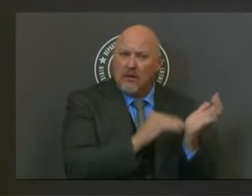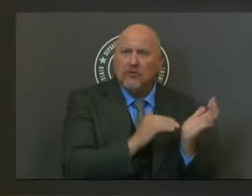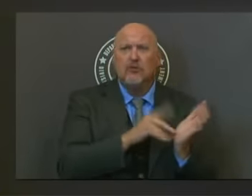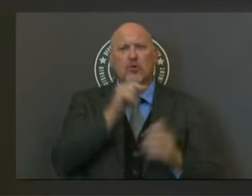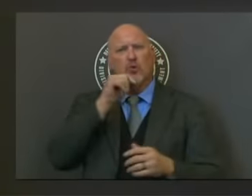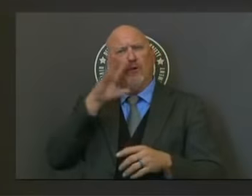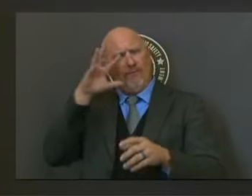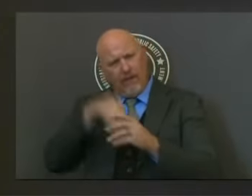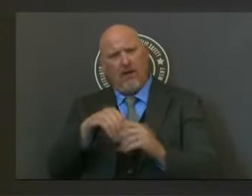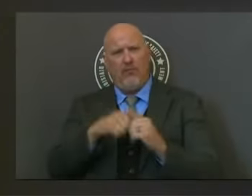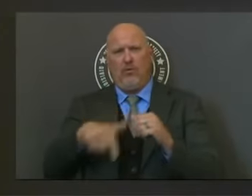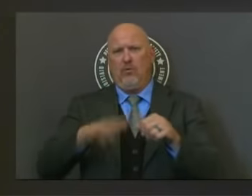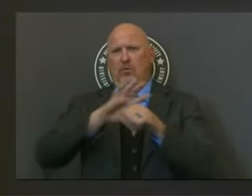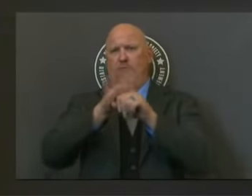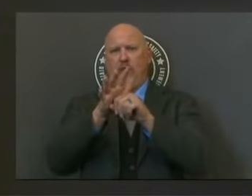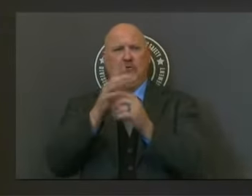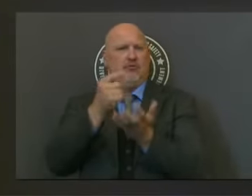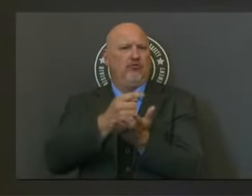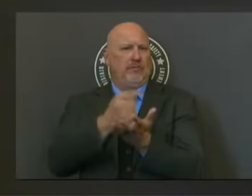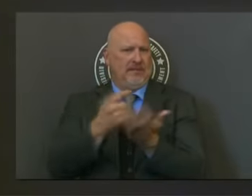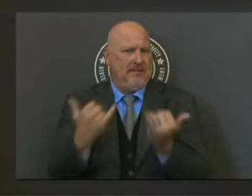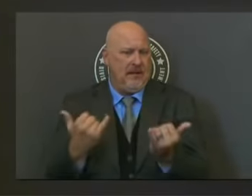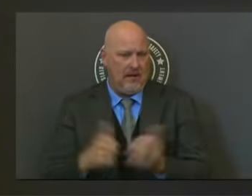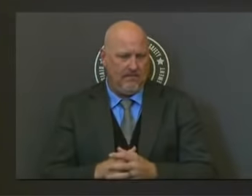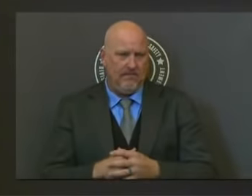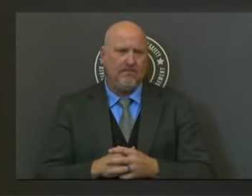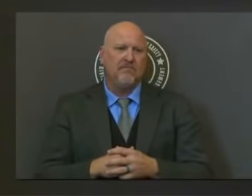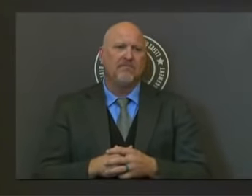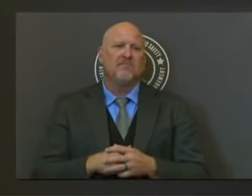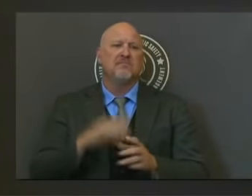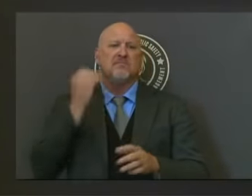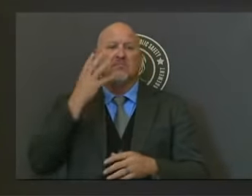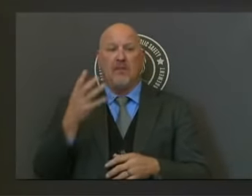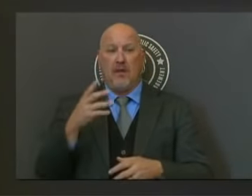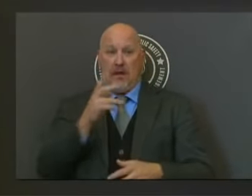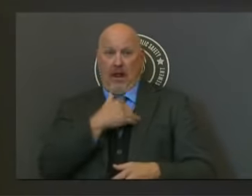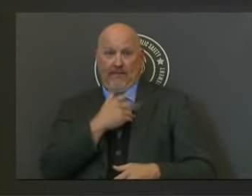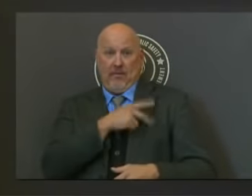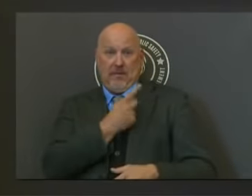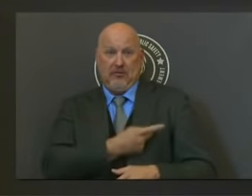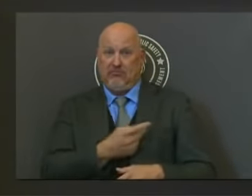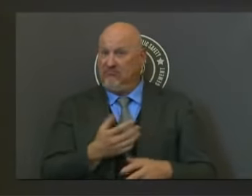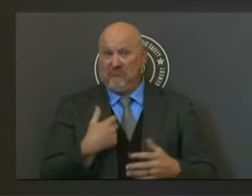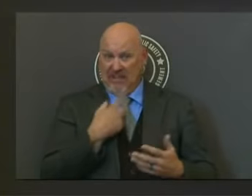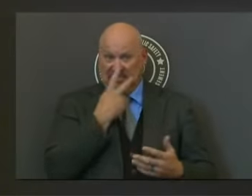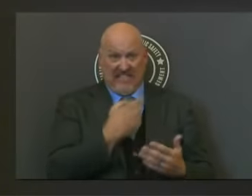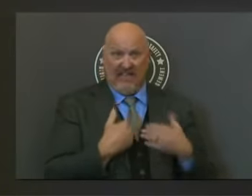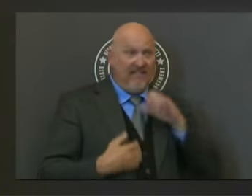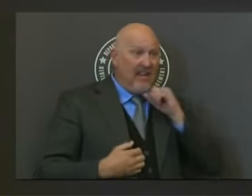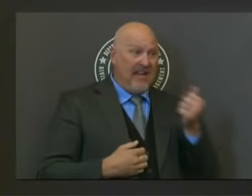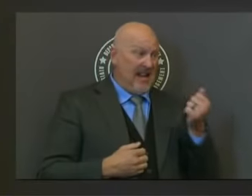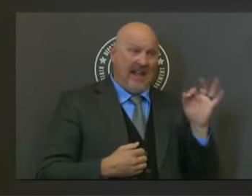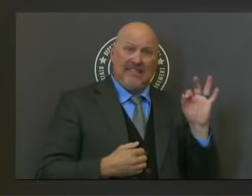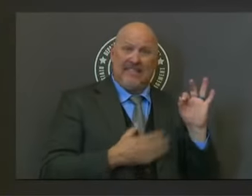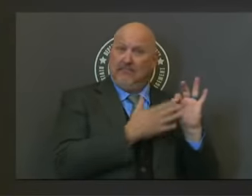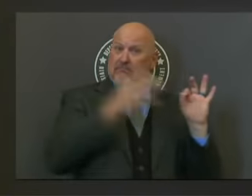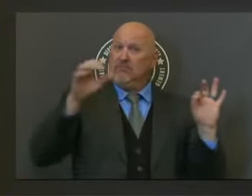patients in our hospital range from nineteen years old to ninety years old approximately